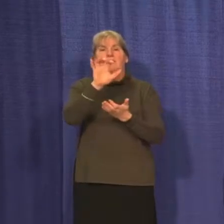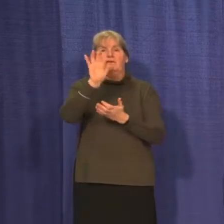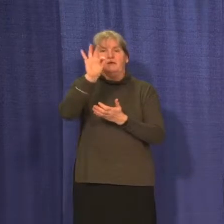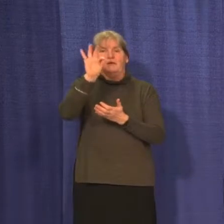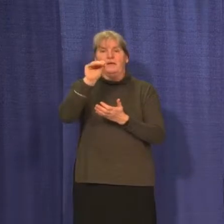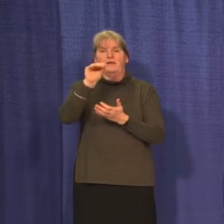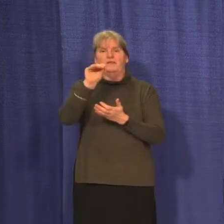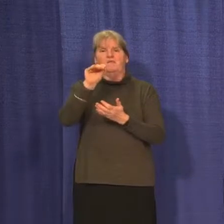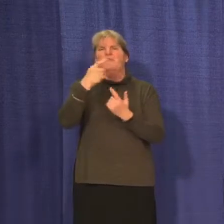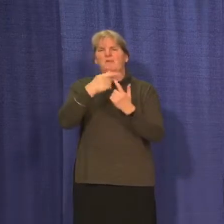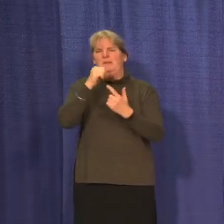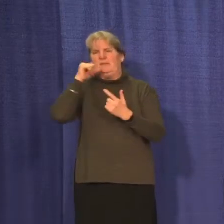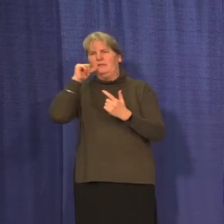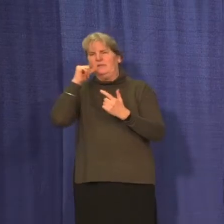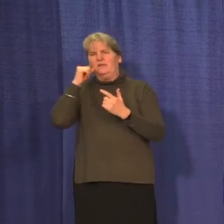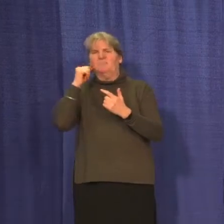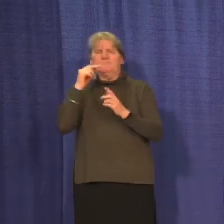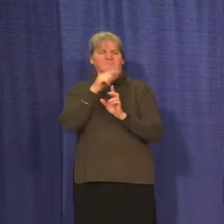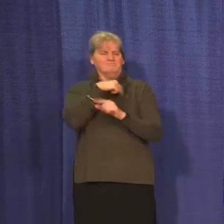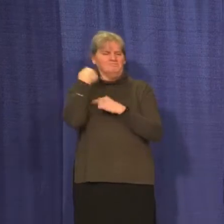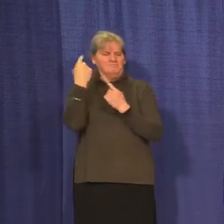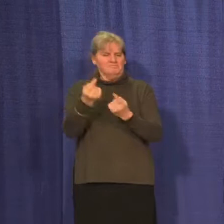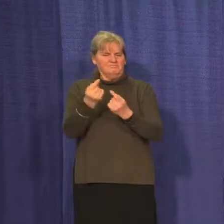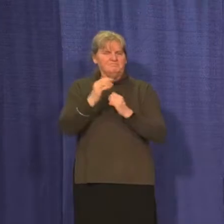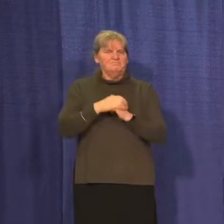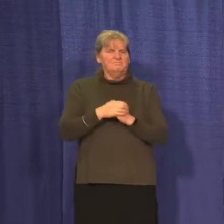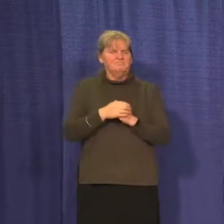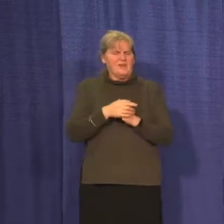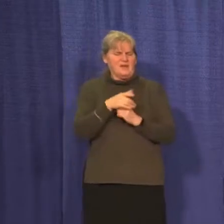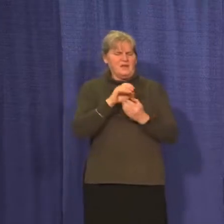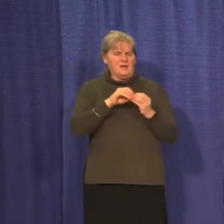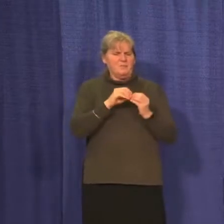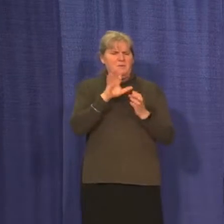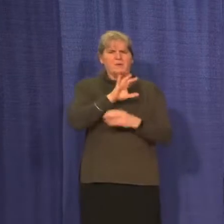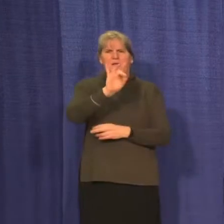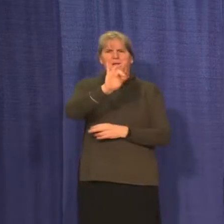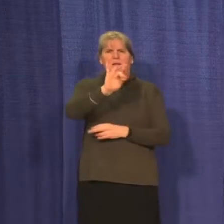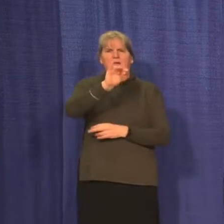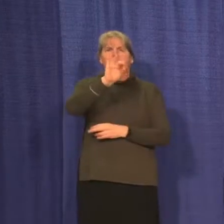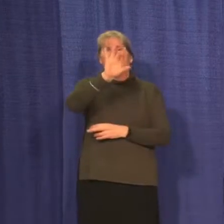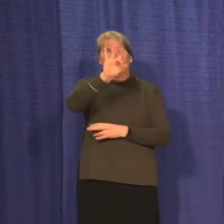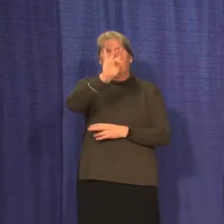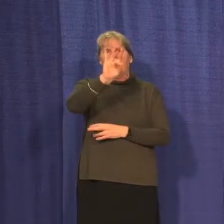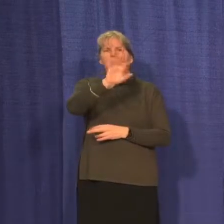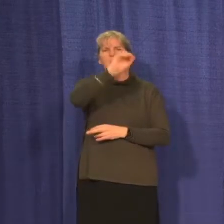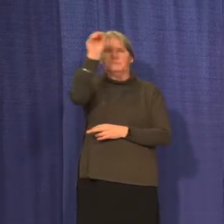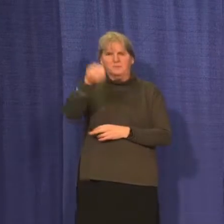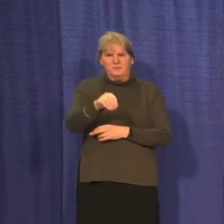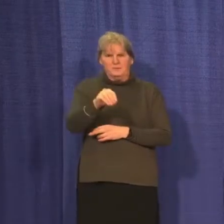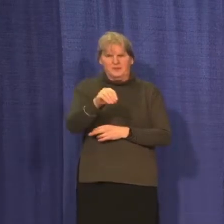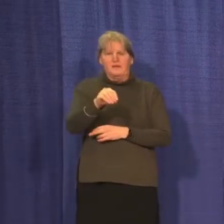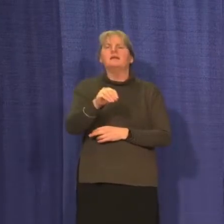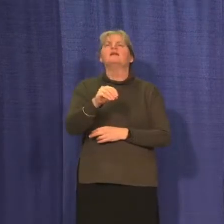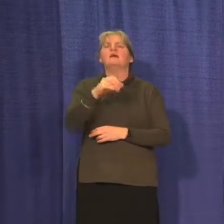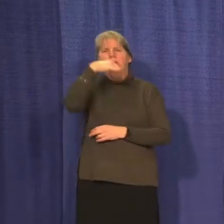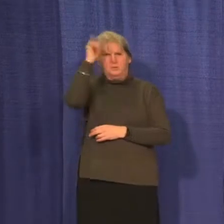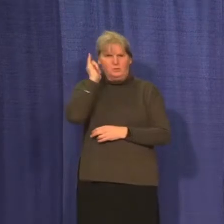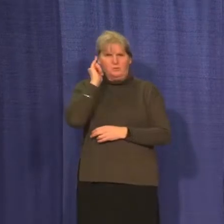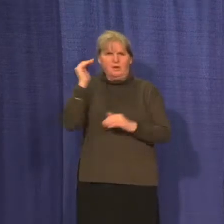people by the end of yesterday. A number that corresponds to about 8 percent of the Yukon adult population.